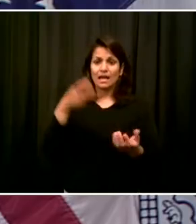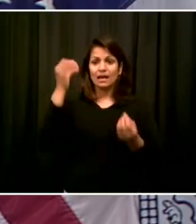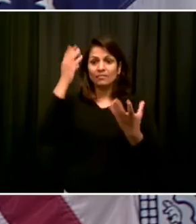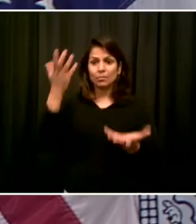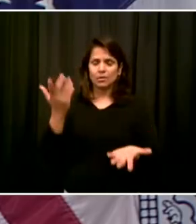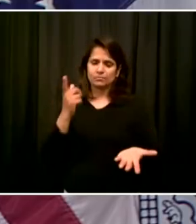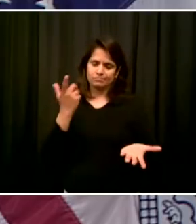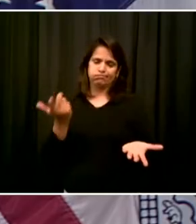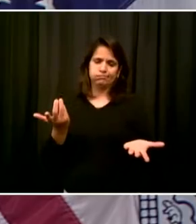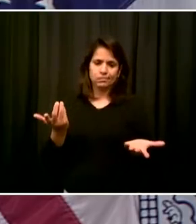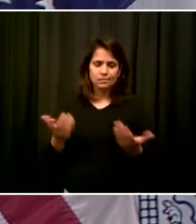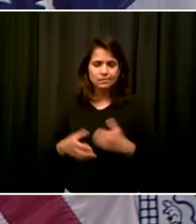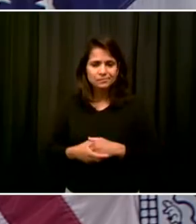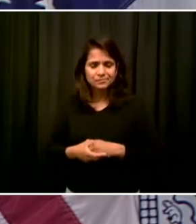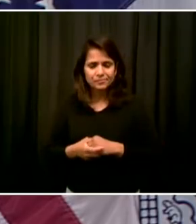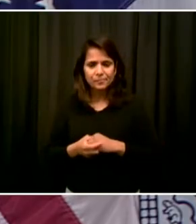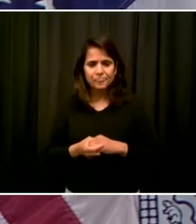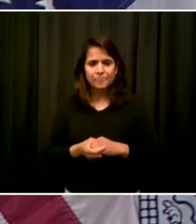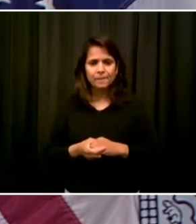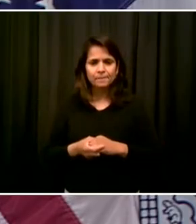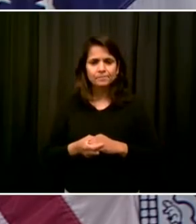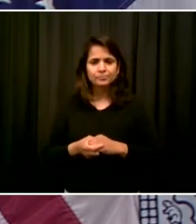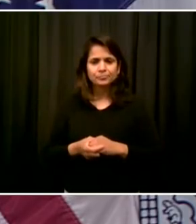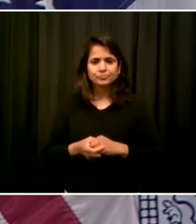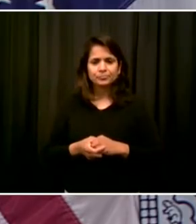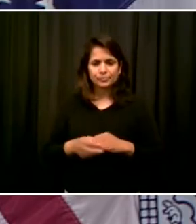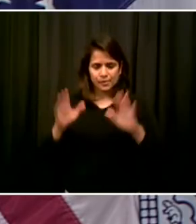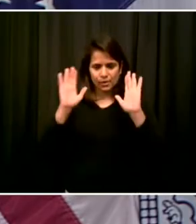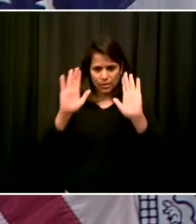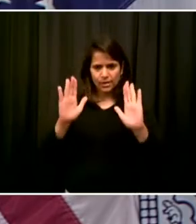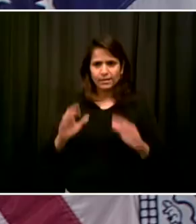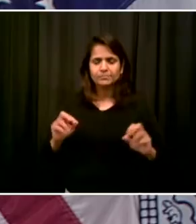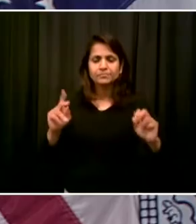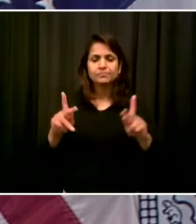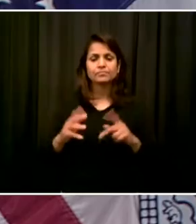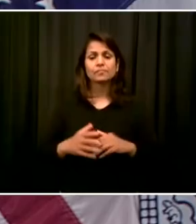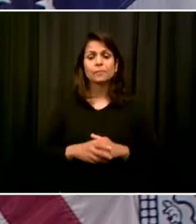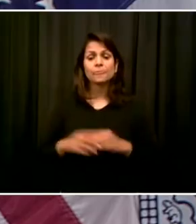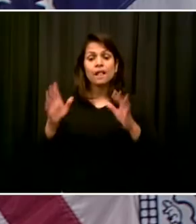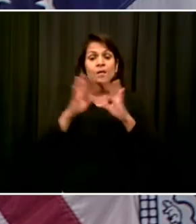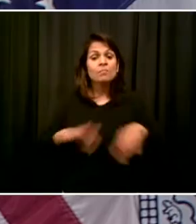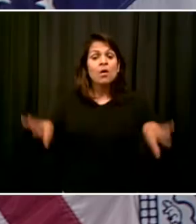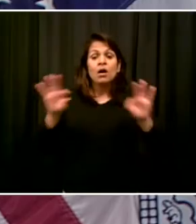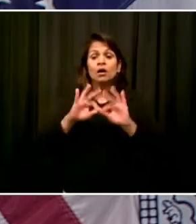IMPORTANCE OF A CUT HAPPEINNG AS OPPOSED TO $750 MILLION OR $2